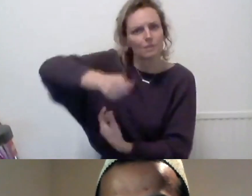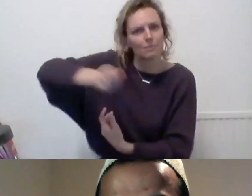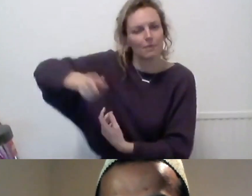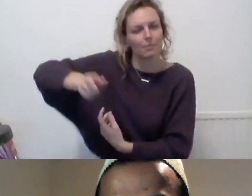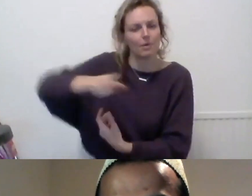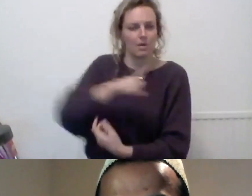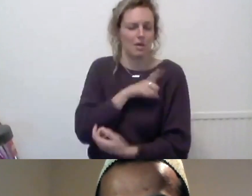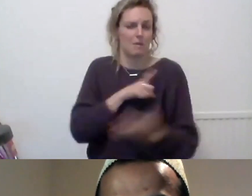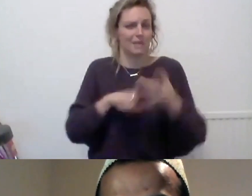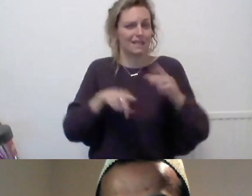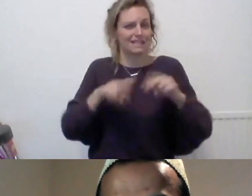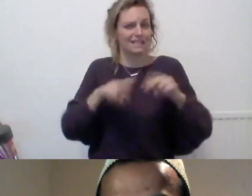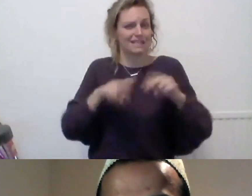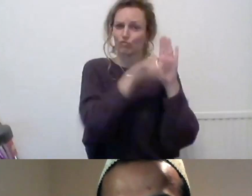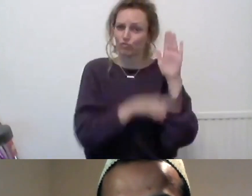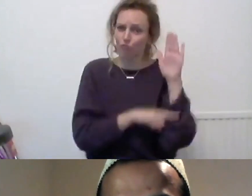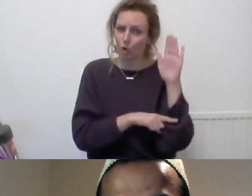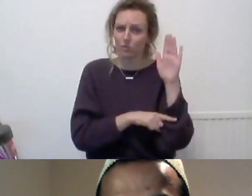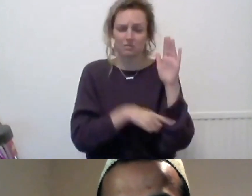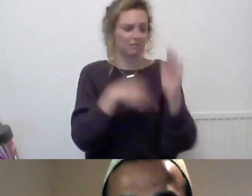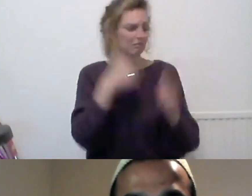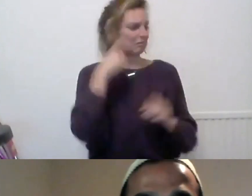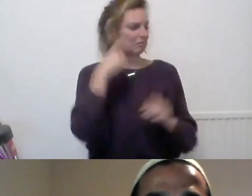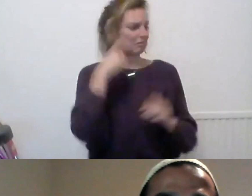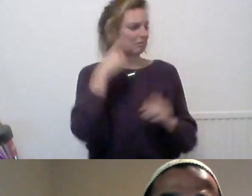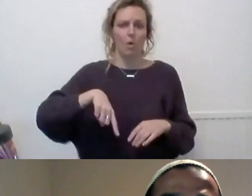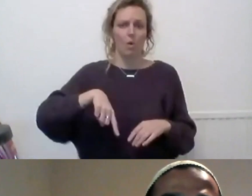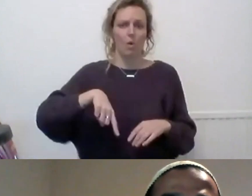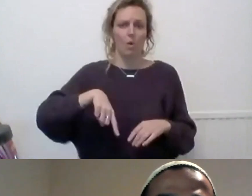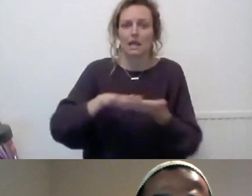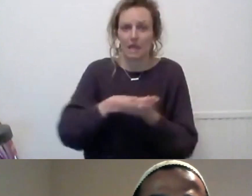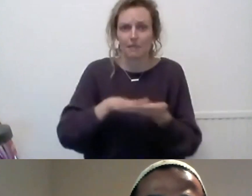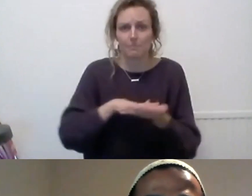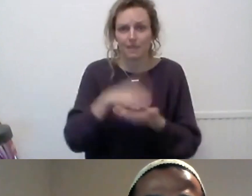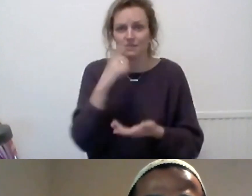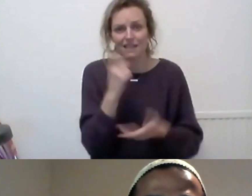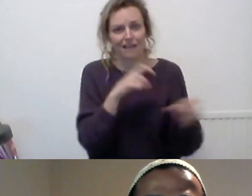in, in countries where they really nailed this, like New Zealand, they have absolutely, you know,